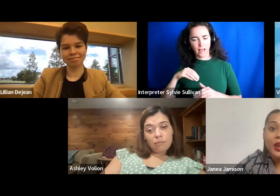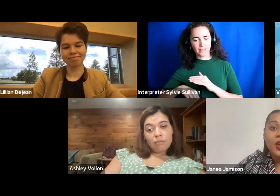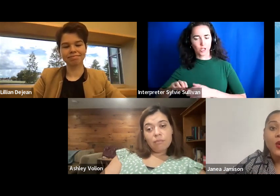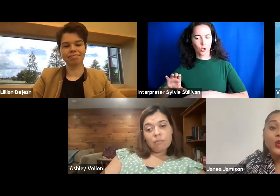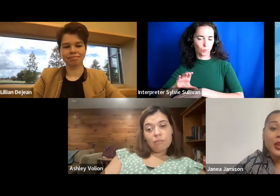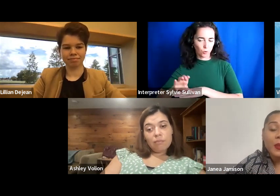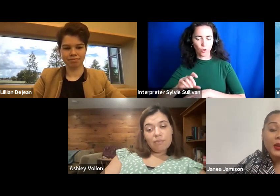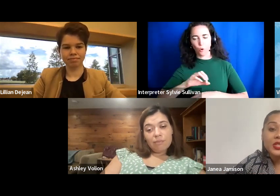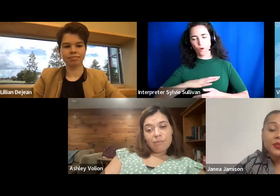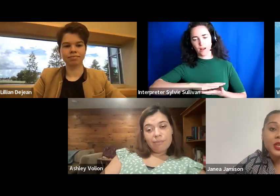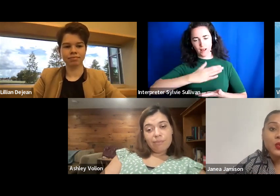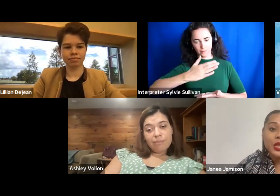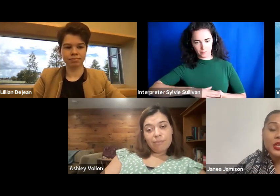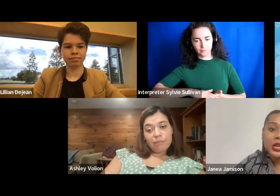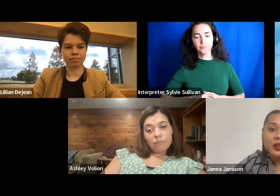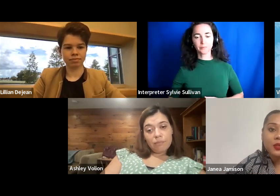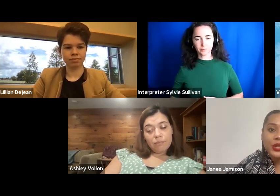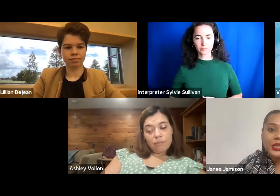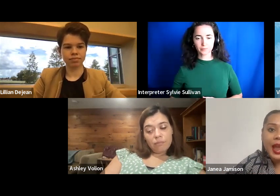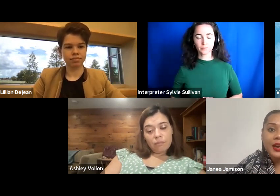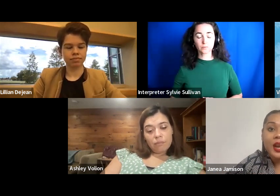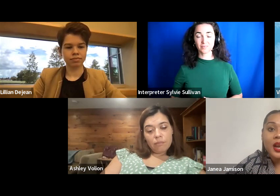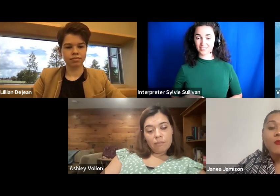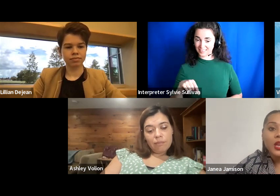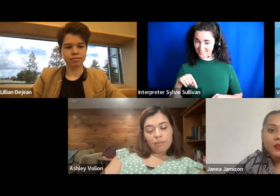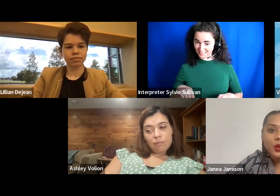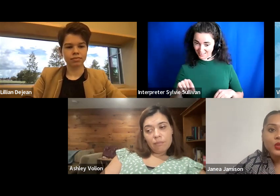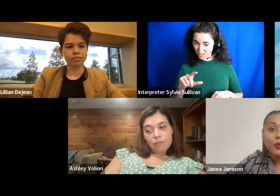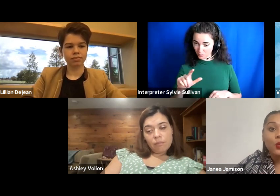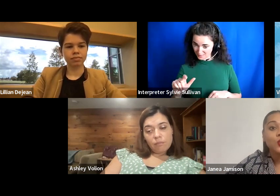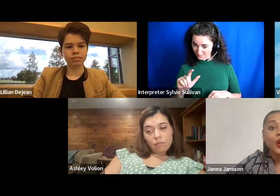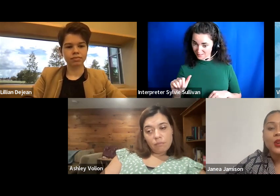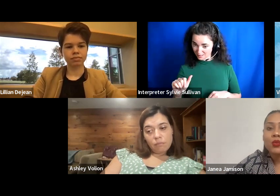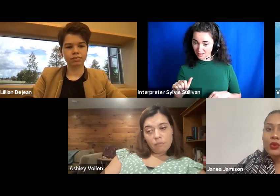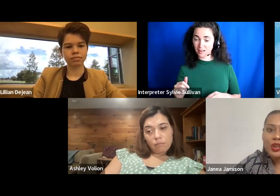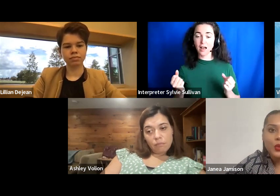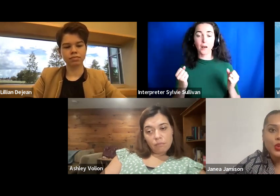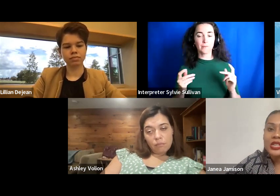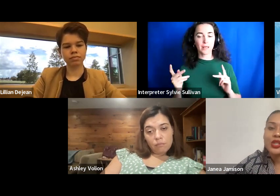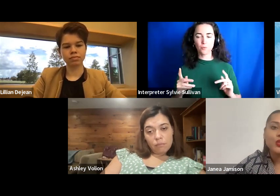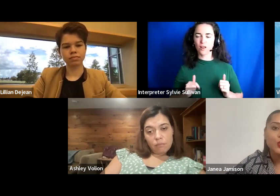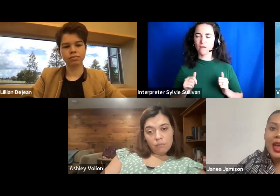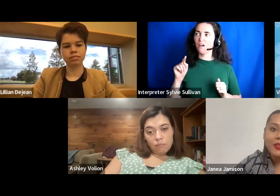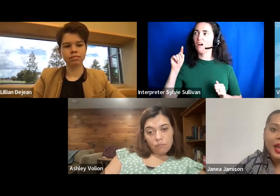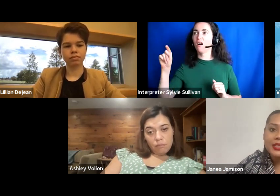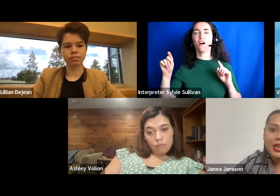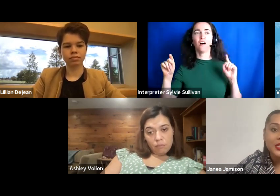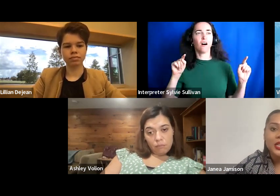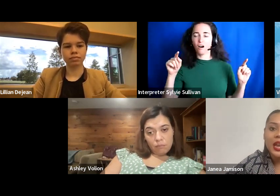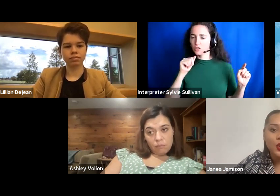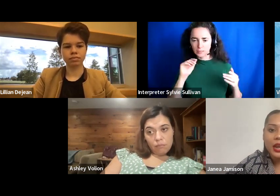When you think about specifically within the state of Louisiana, many of those folks who are in rural communities do not have access to the Internet.